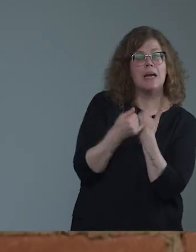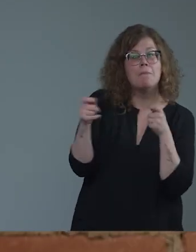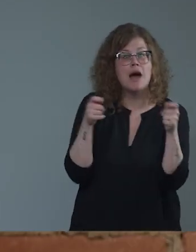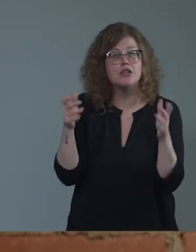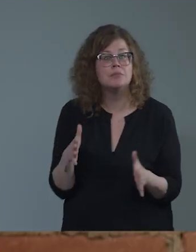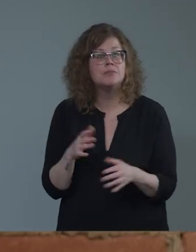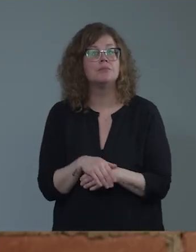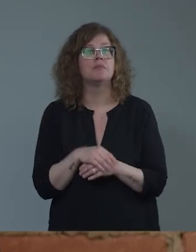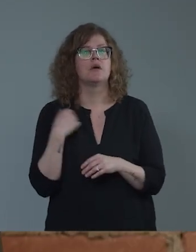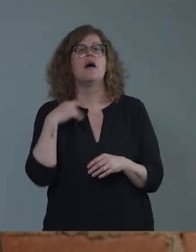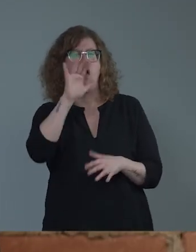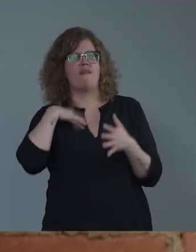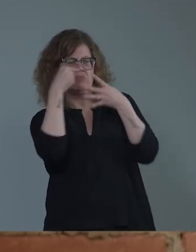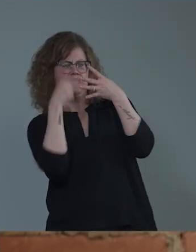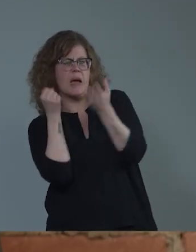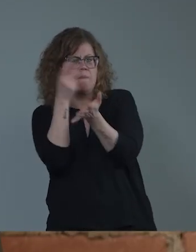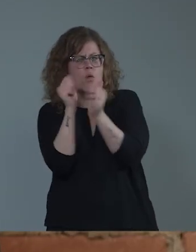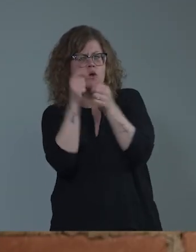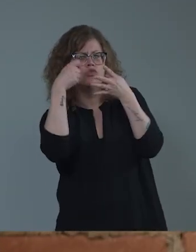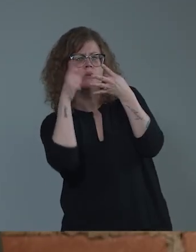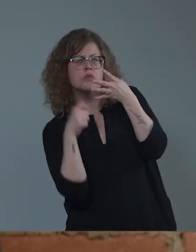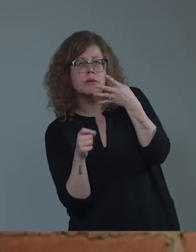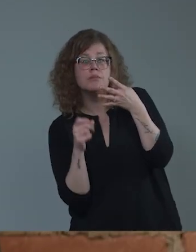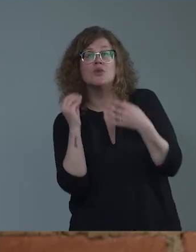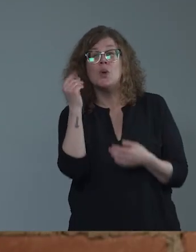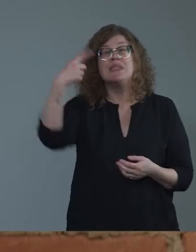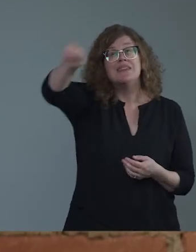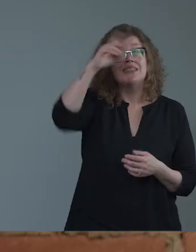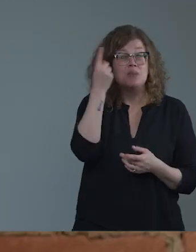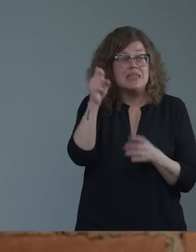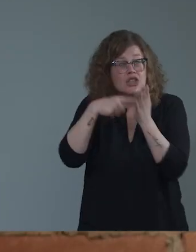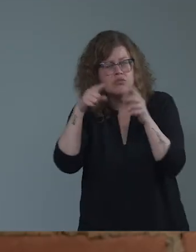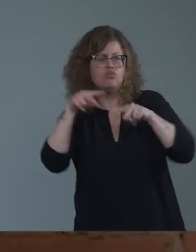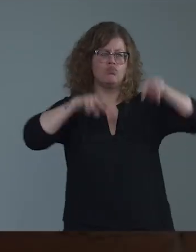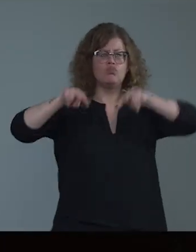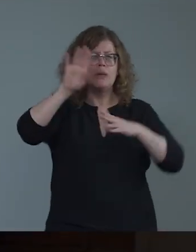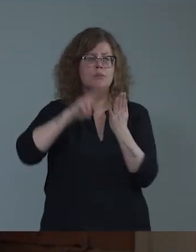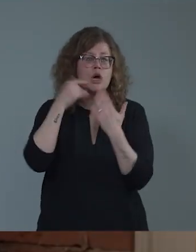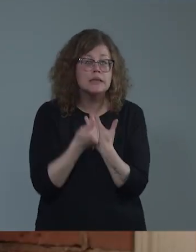you actually do them to keep that artwork looking its best for as long as possible.